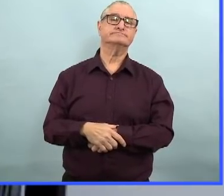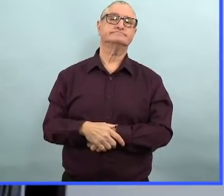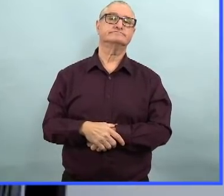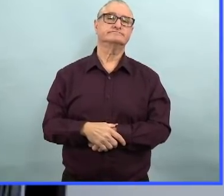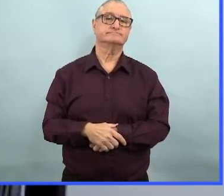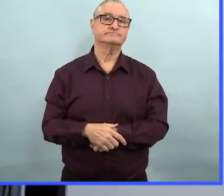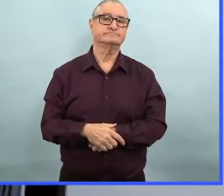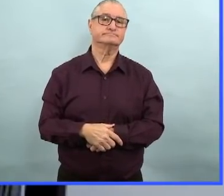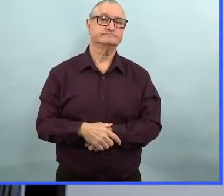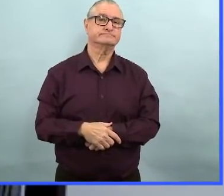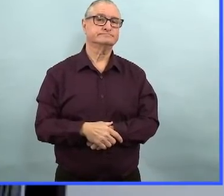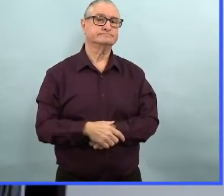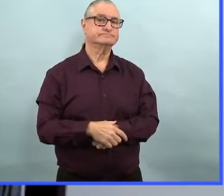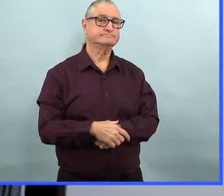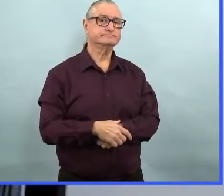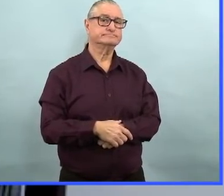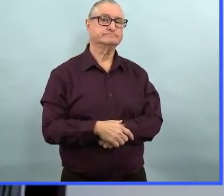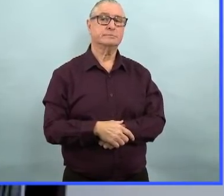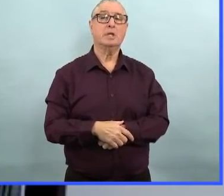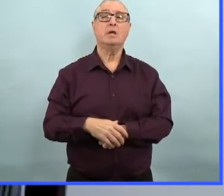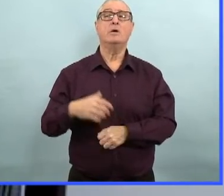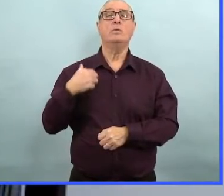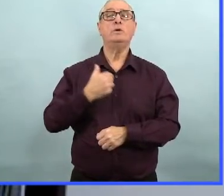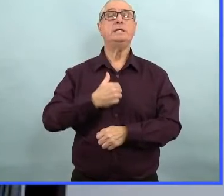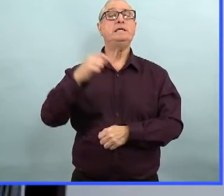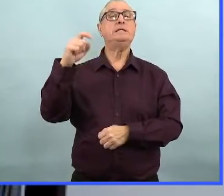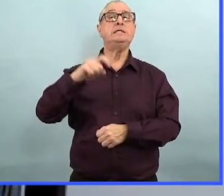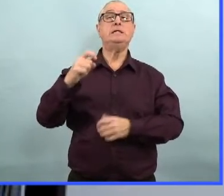as many manitobans as possible need to be vaccinated